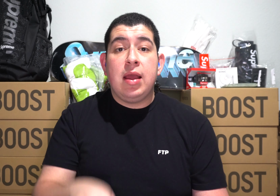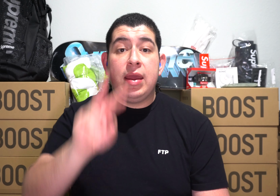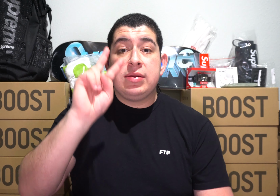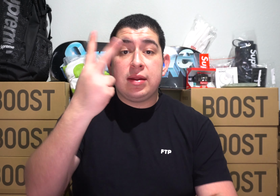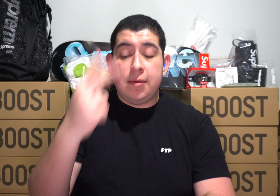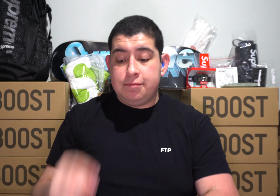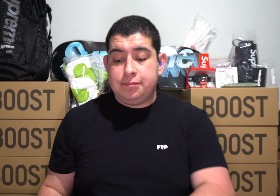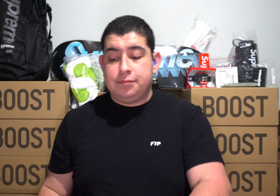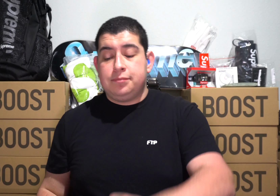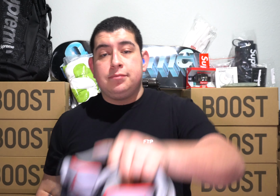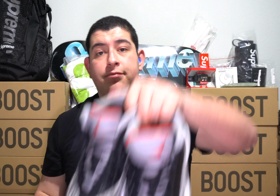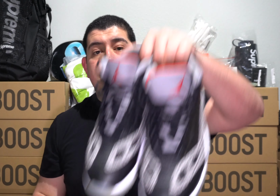Second!